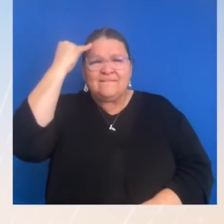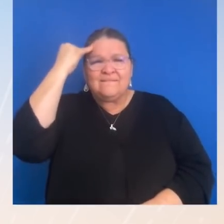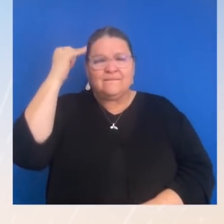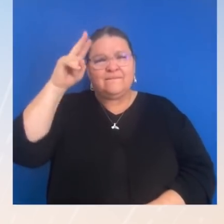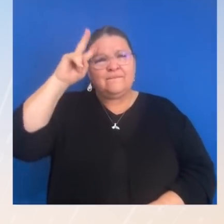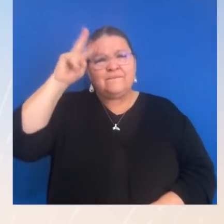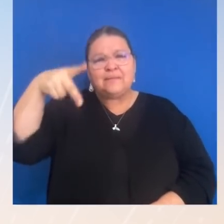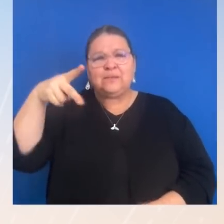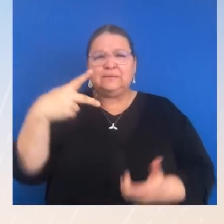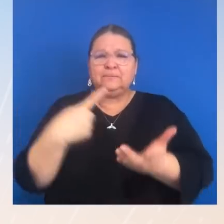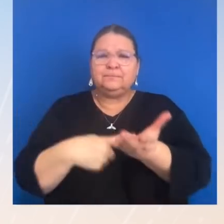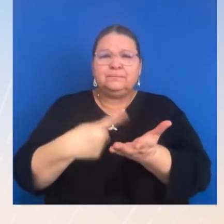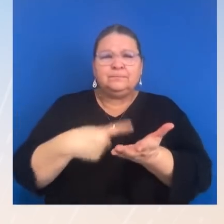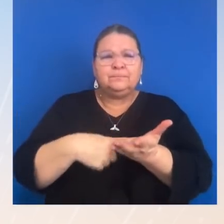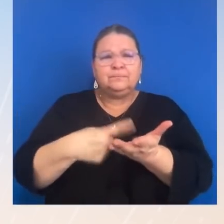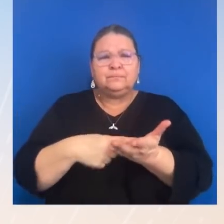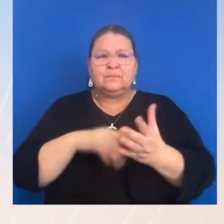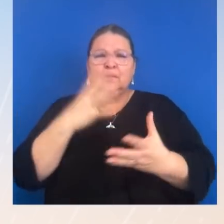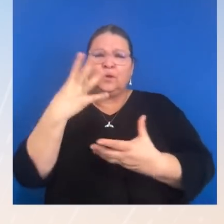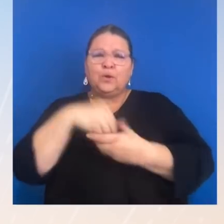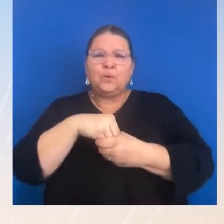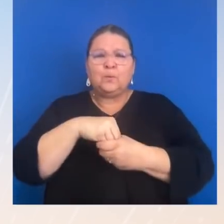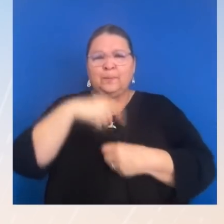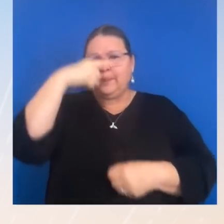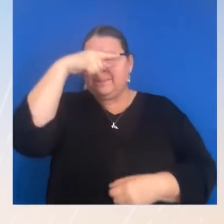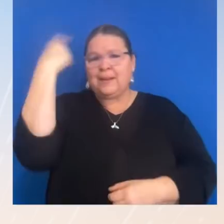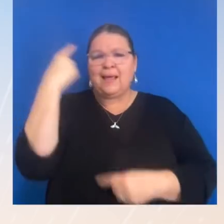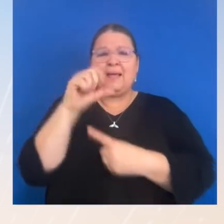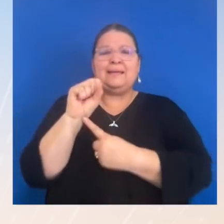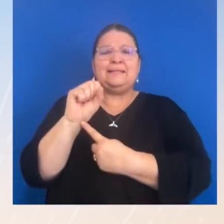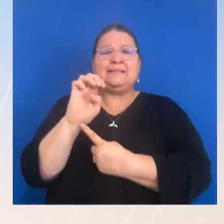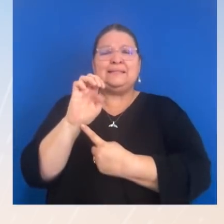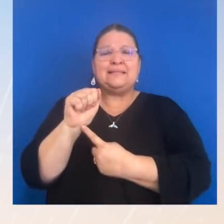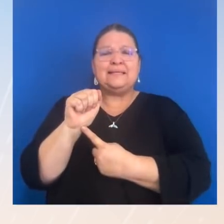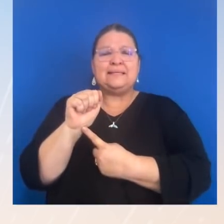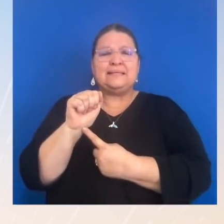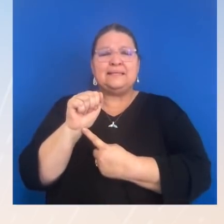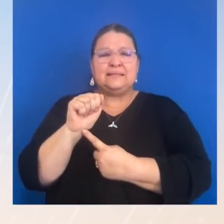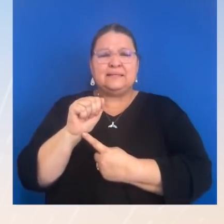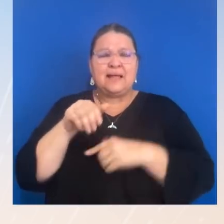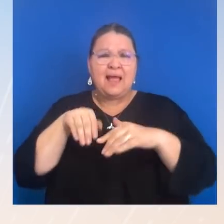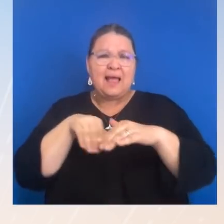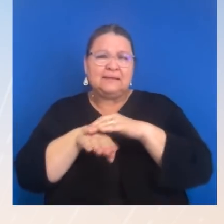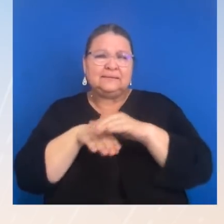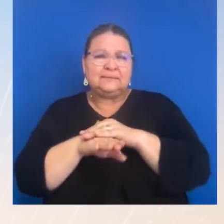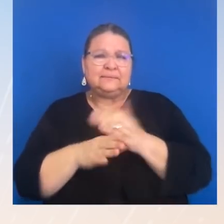They had a constructive, lengthy call. I believe it was almost an hour, if not an hour. And the President is very grateful